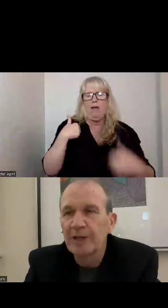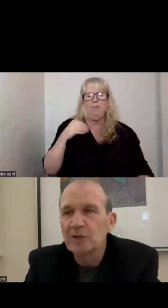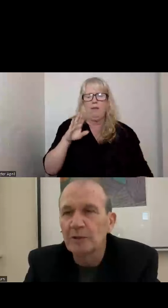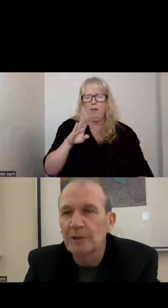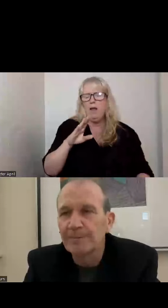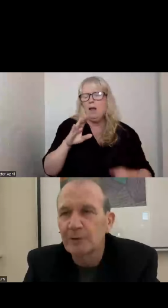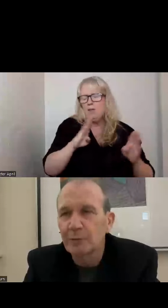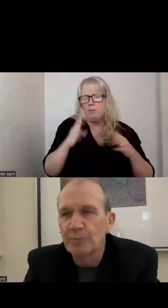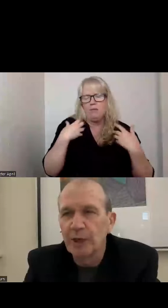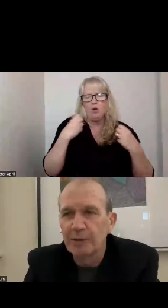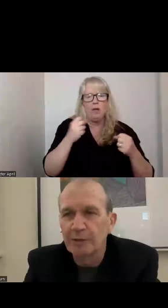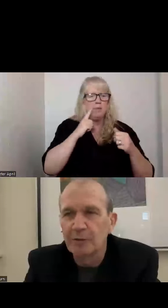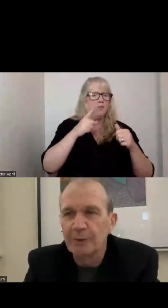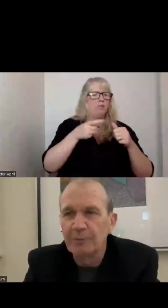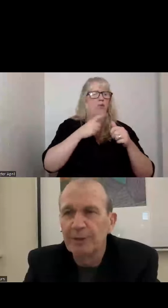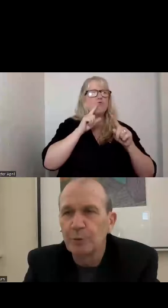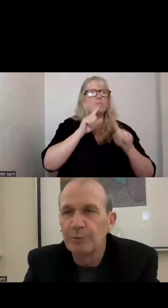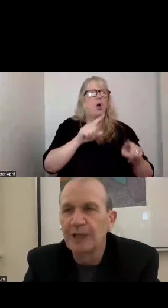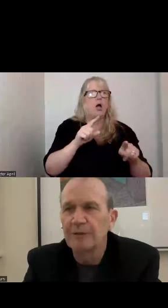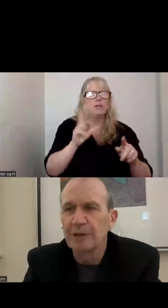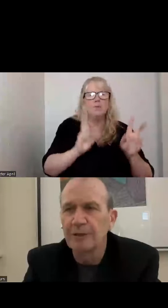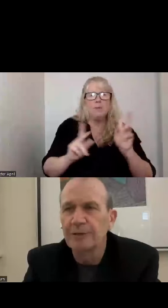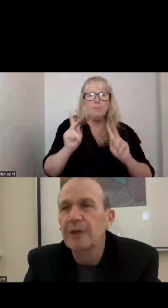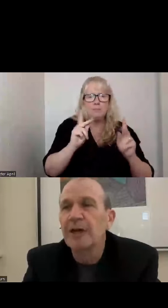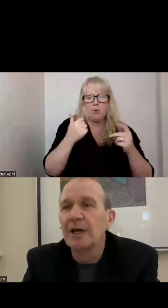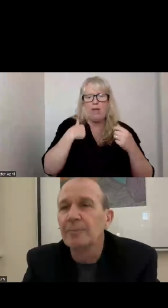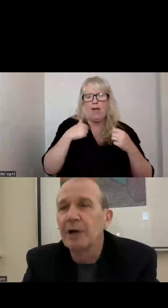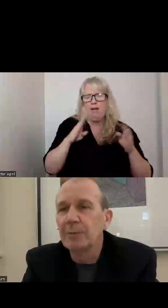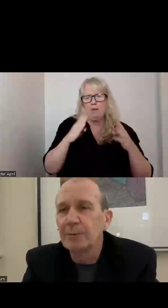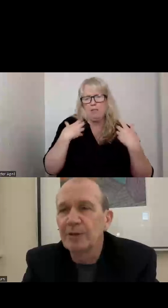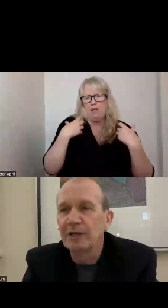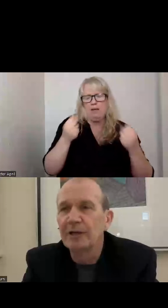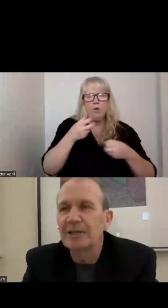WANT TO MAKE SURE THE PERSON WITH BEHAVIORAL HEALTH PROBLEMS ARE